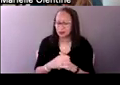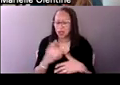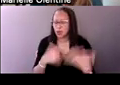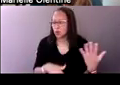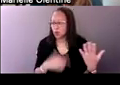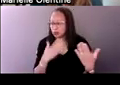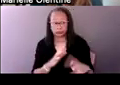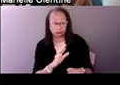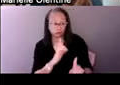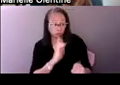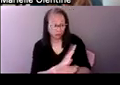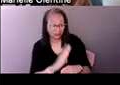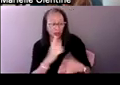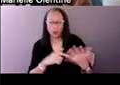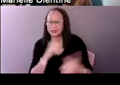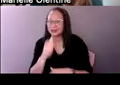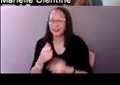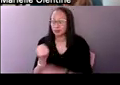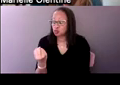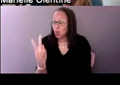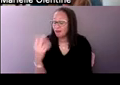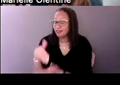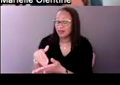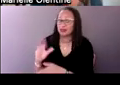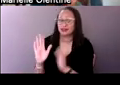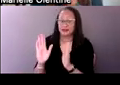Where do you go next? FilmFreeway